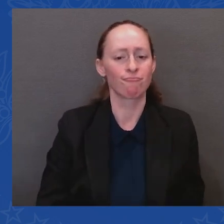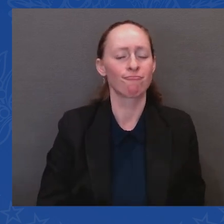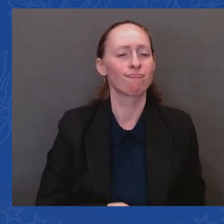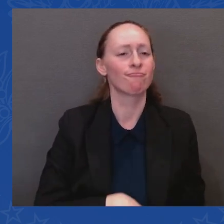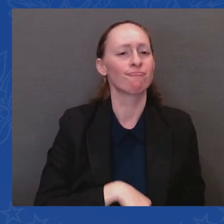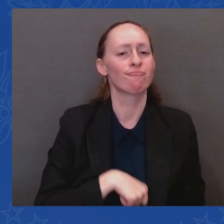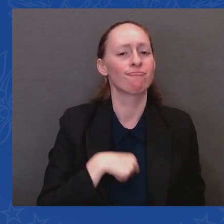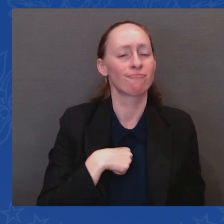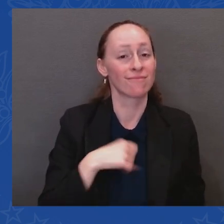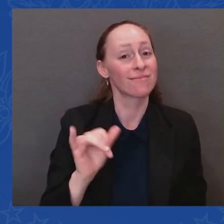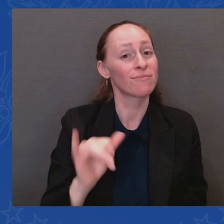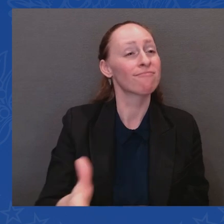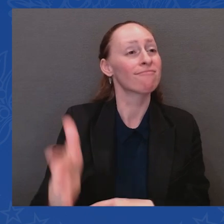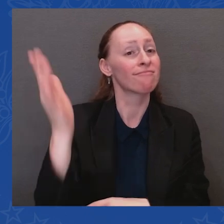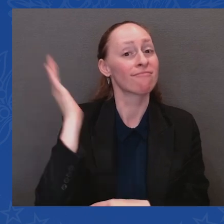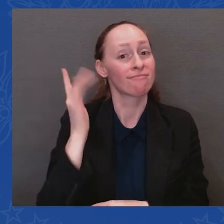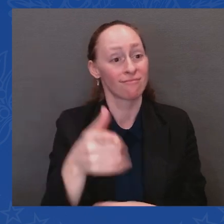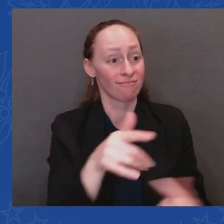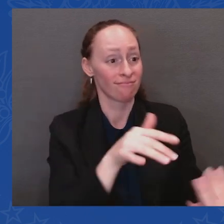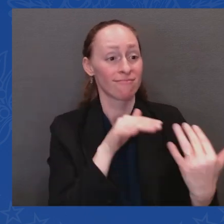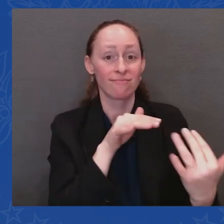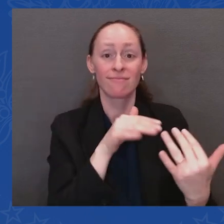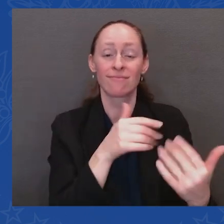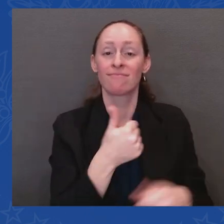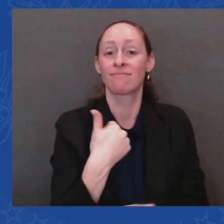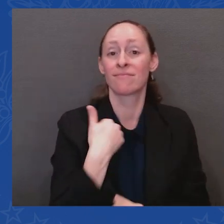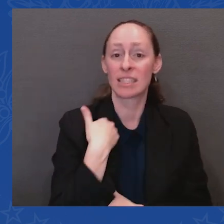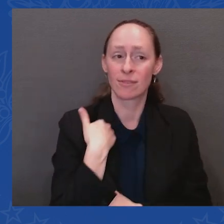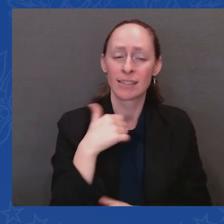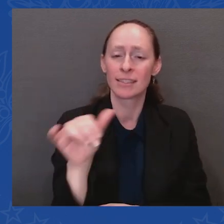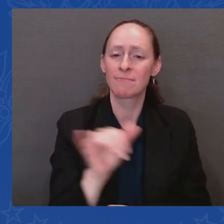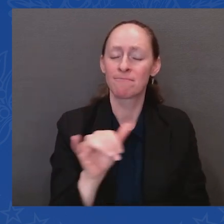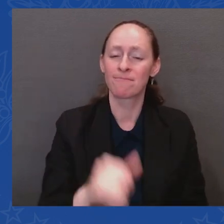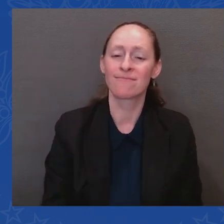We are here to honor them. We are here to honor you.